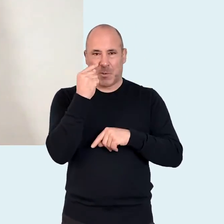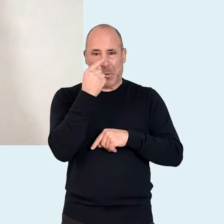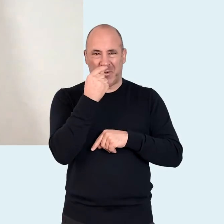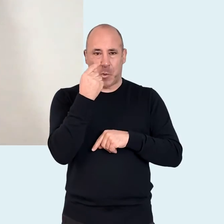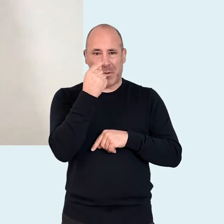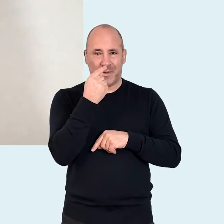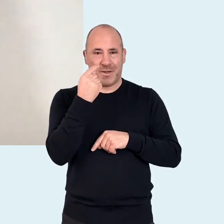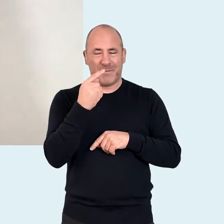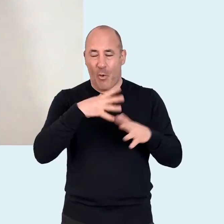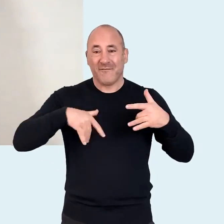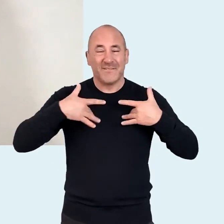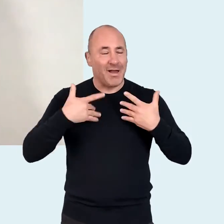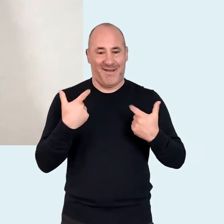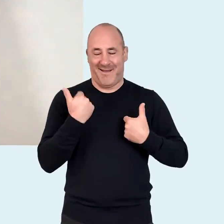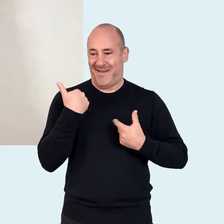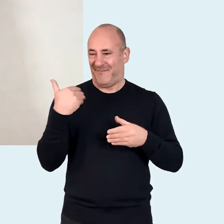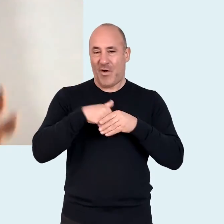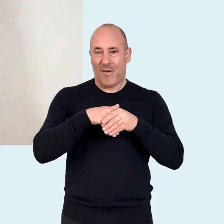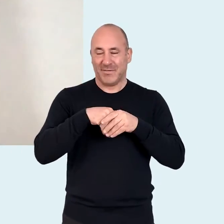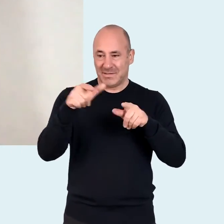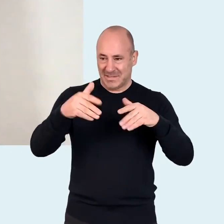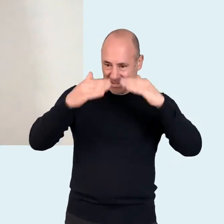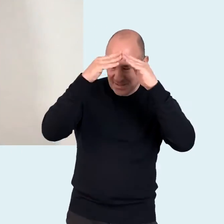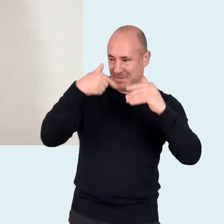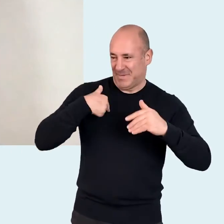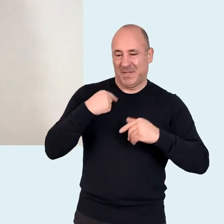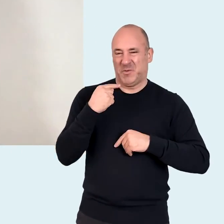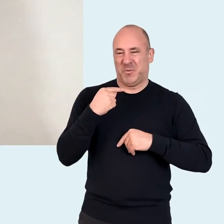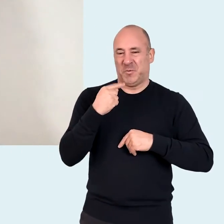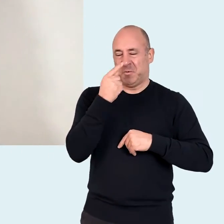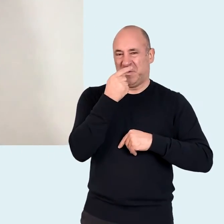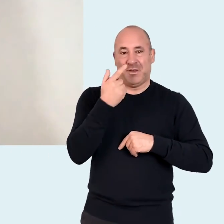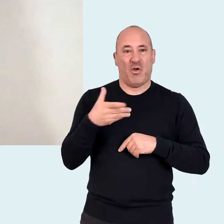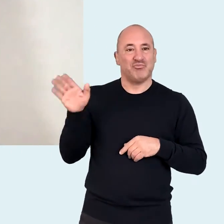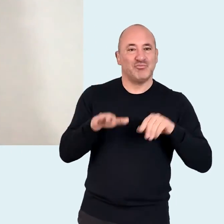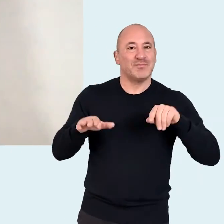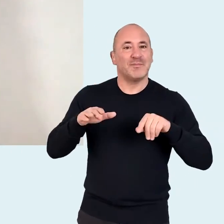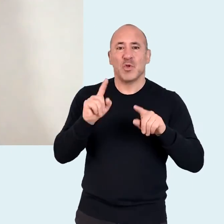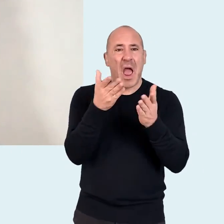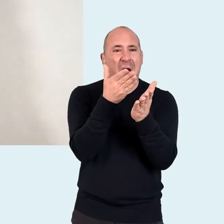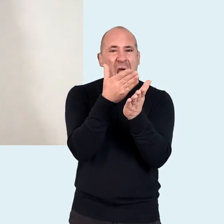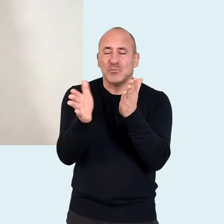is doing a circle, so that everyone's still engaged and included. But you are not kind